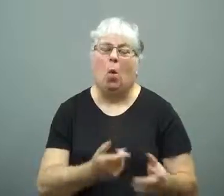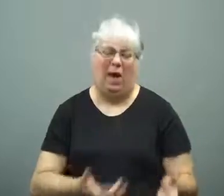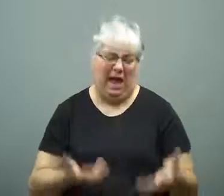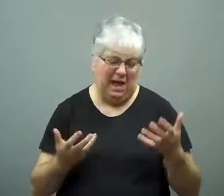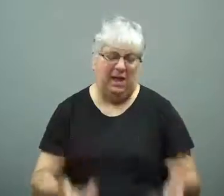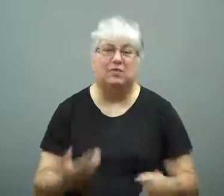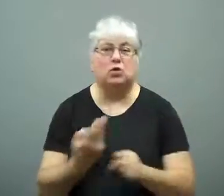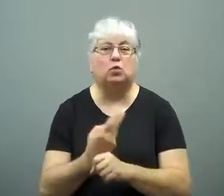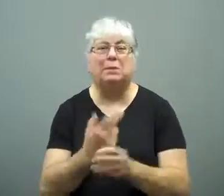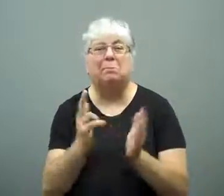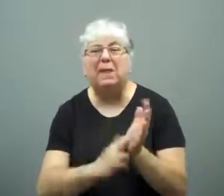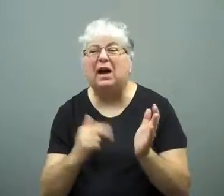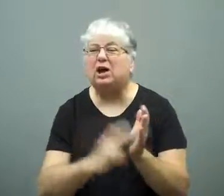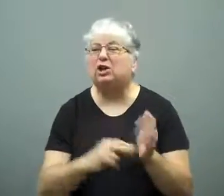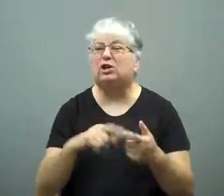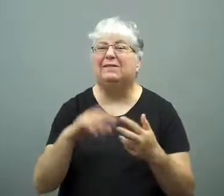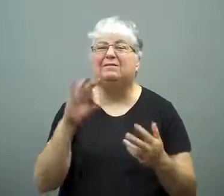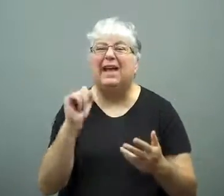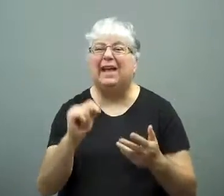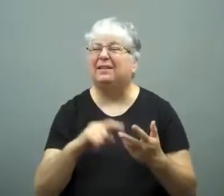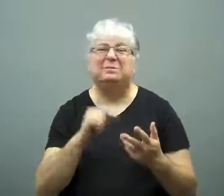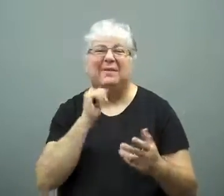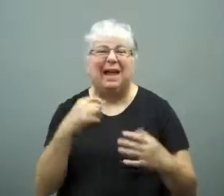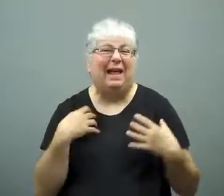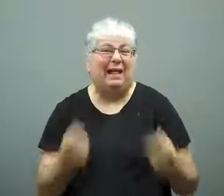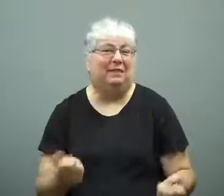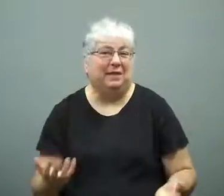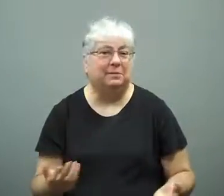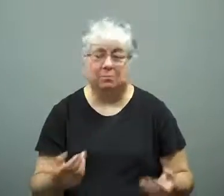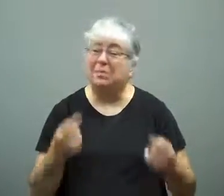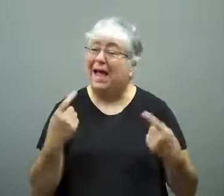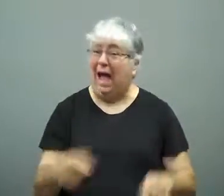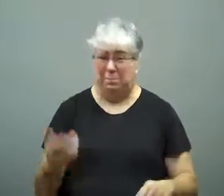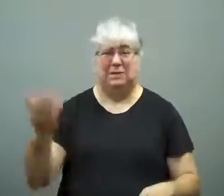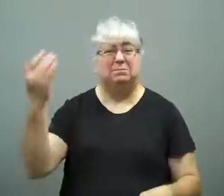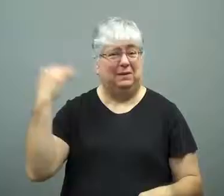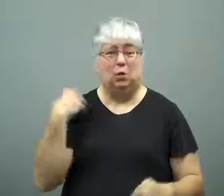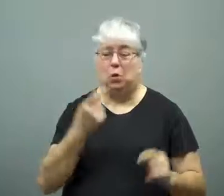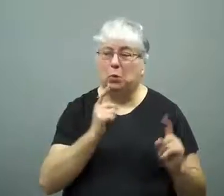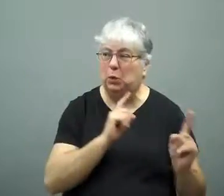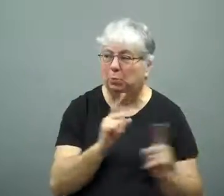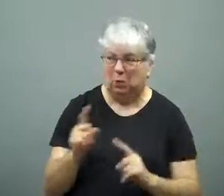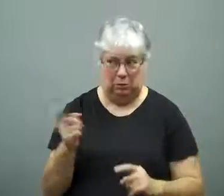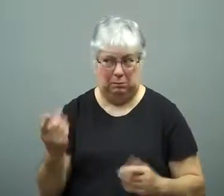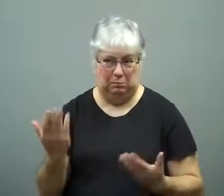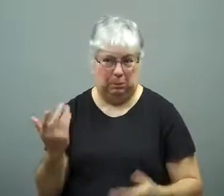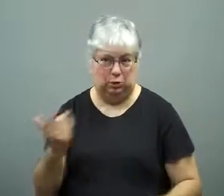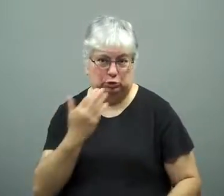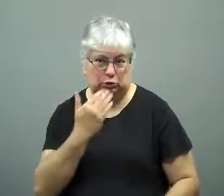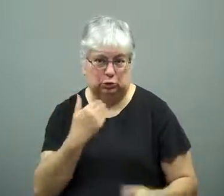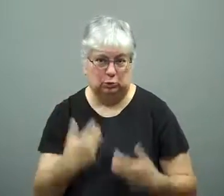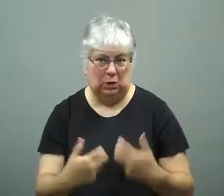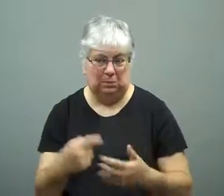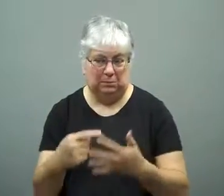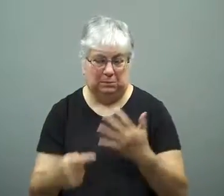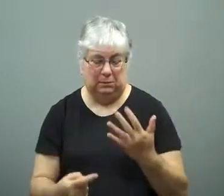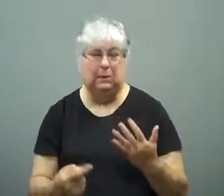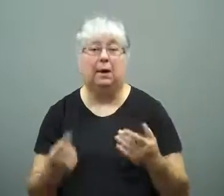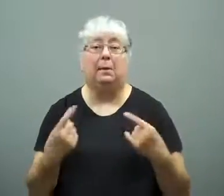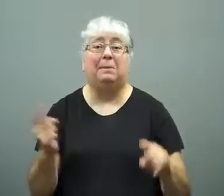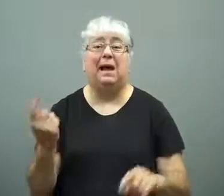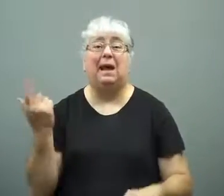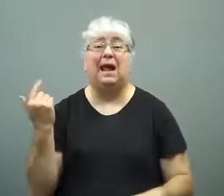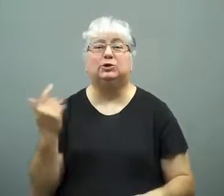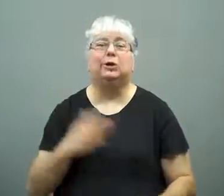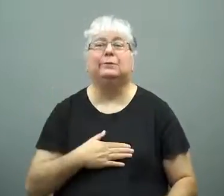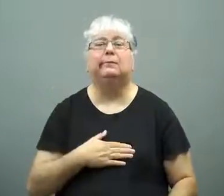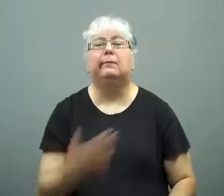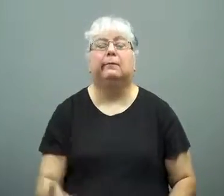She uses a lot of butter and fat, and her recipes are not healthy.